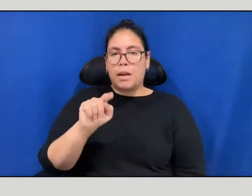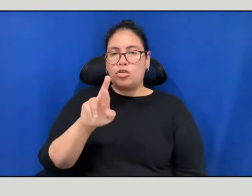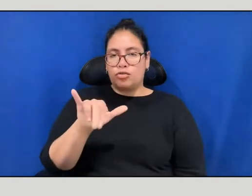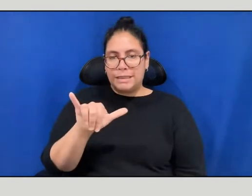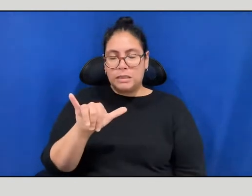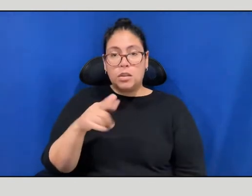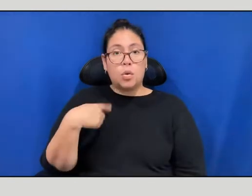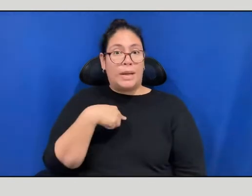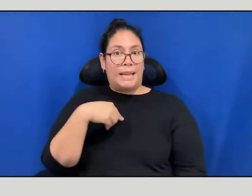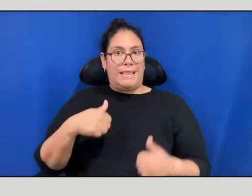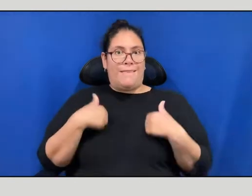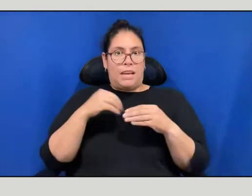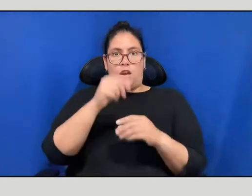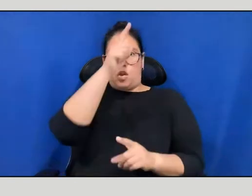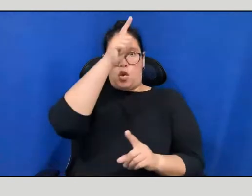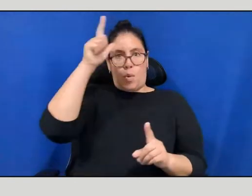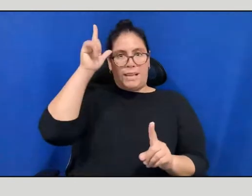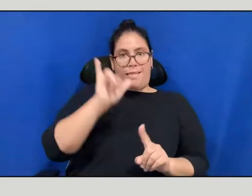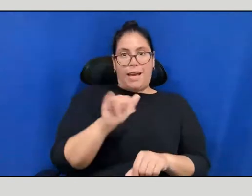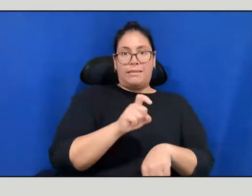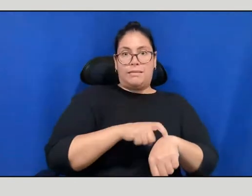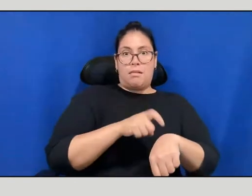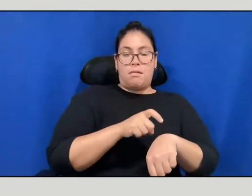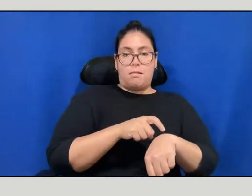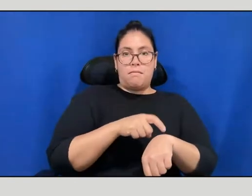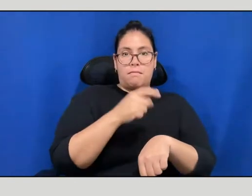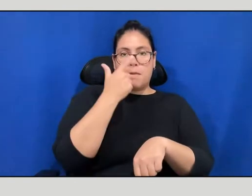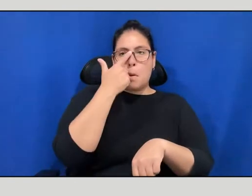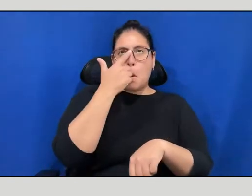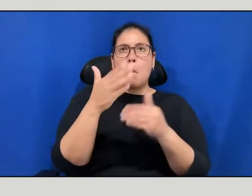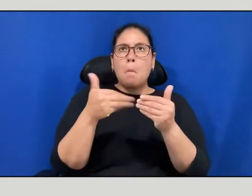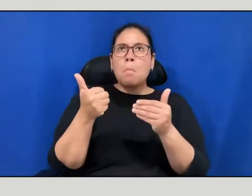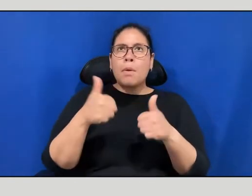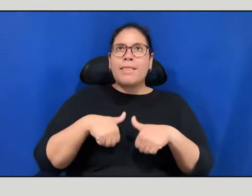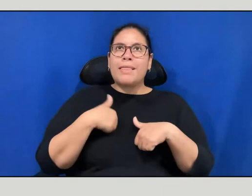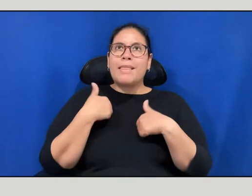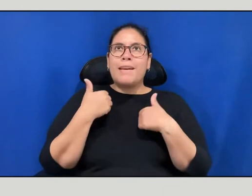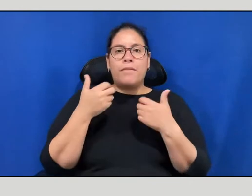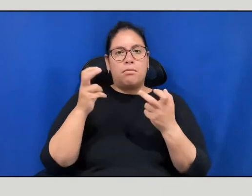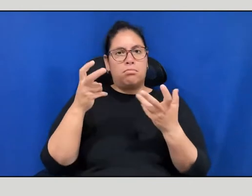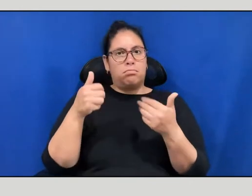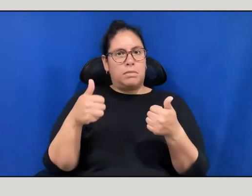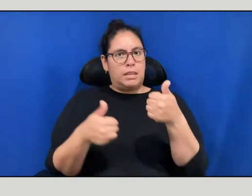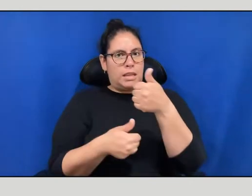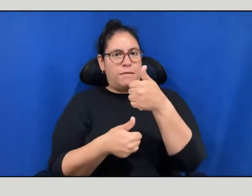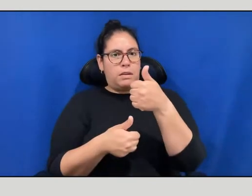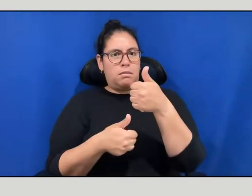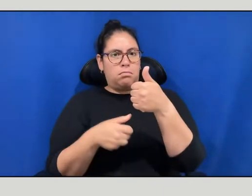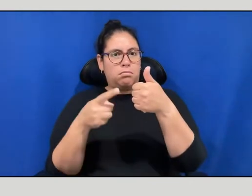we were almost living under a palm tree, and the products from the palm tree,